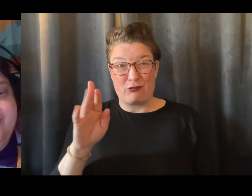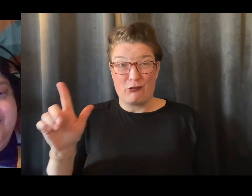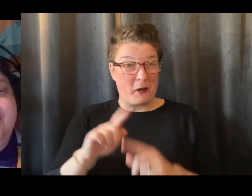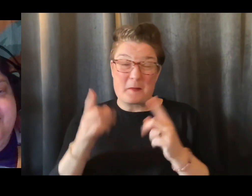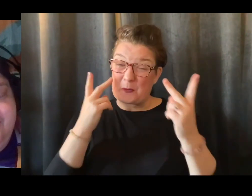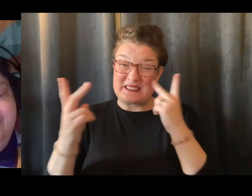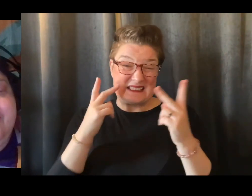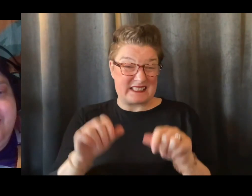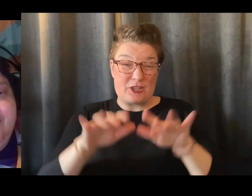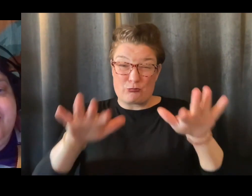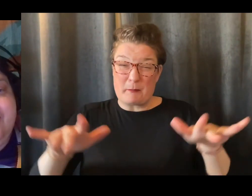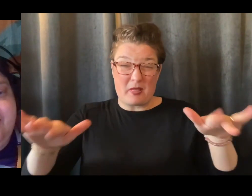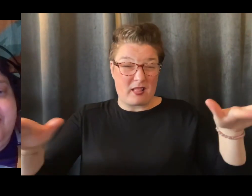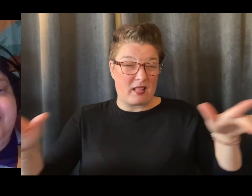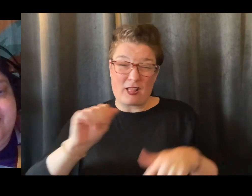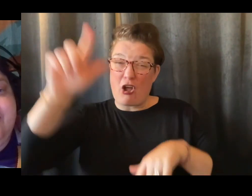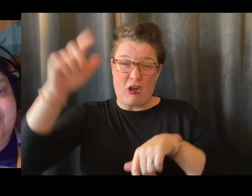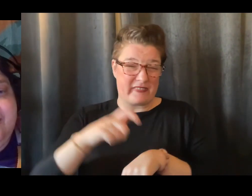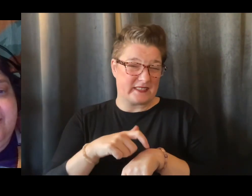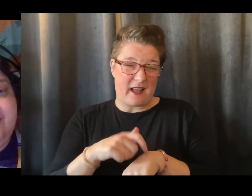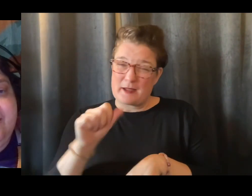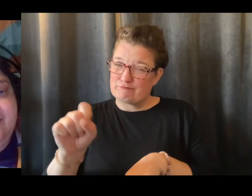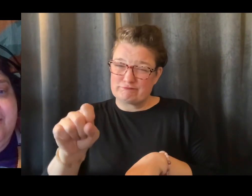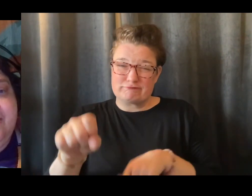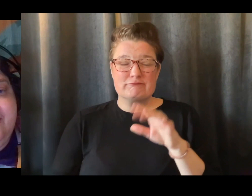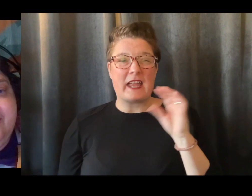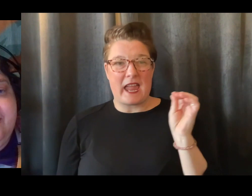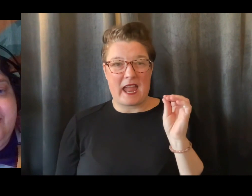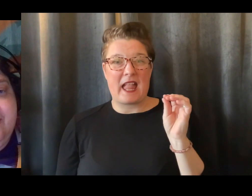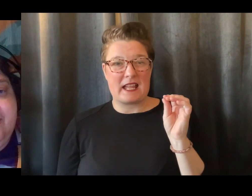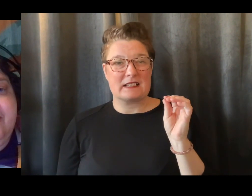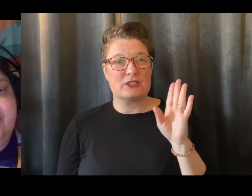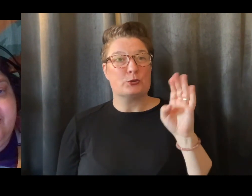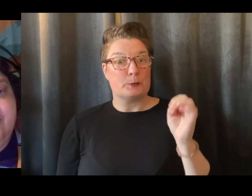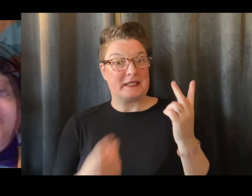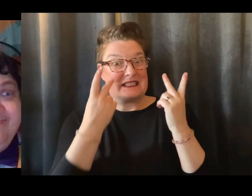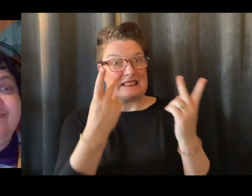Jna: And to be seen. Whoa. So how to remember?